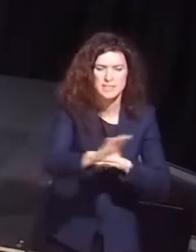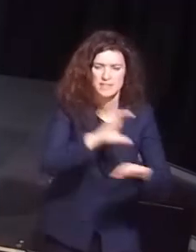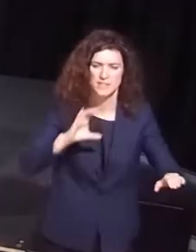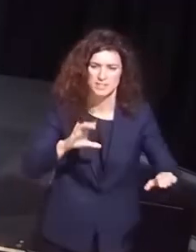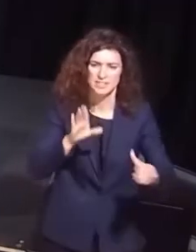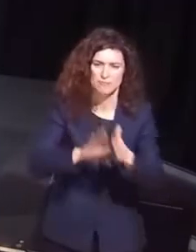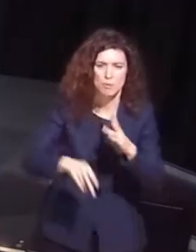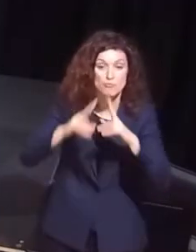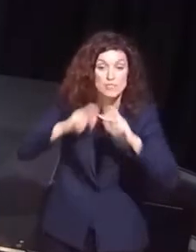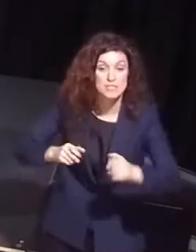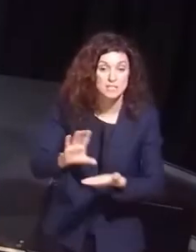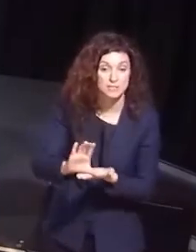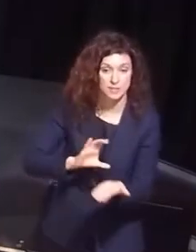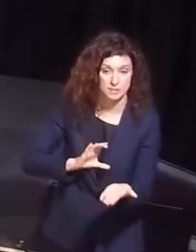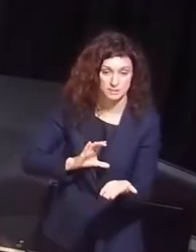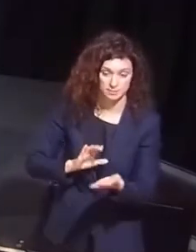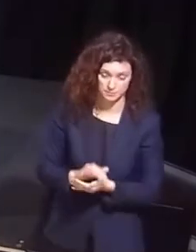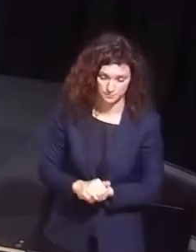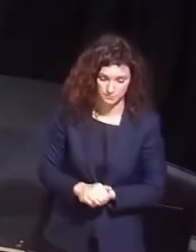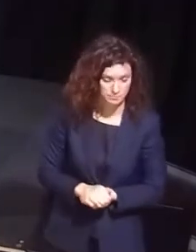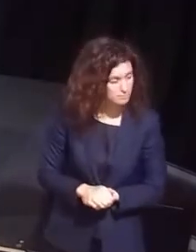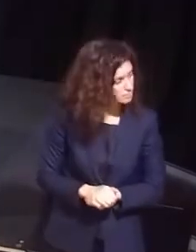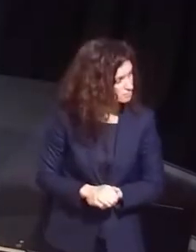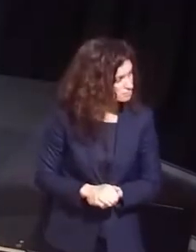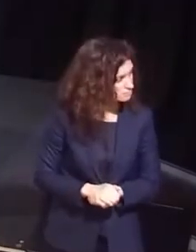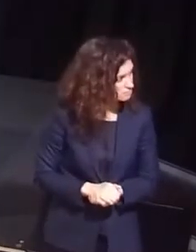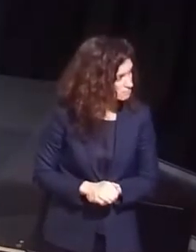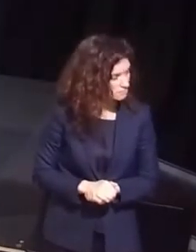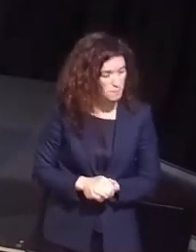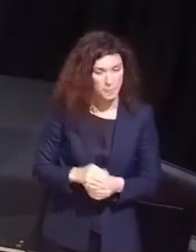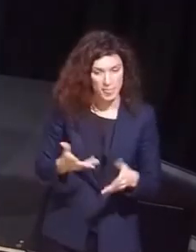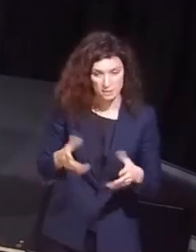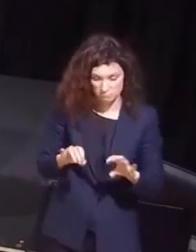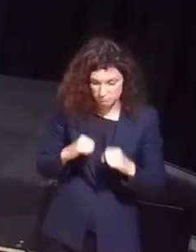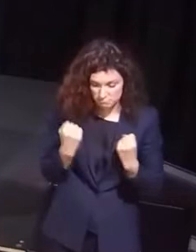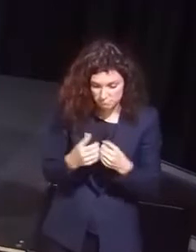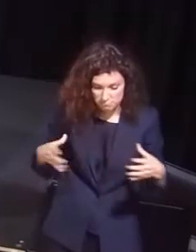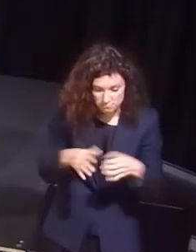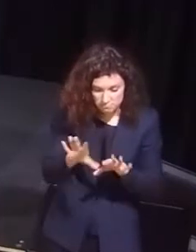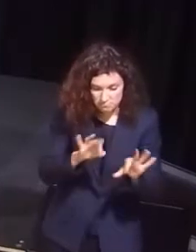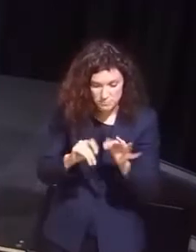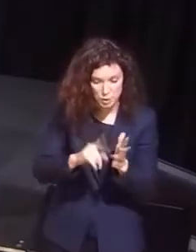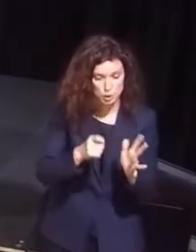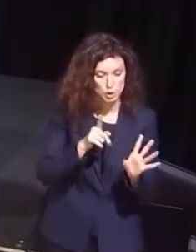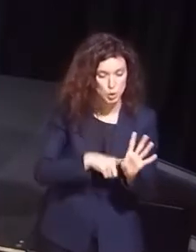and work continued in earnest. A small team grew to include Joy Wakefield and Roger Jefcoate